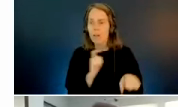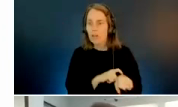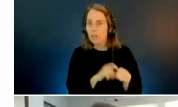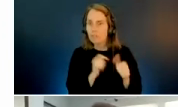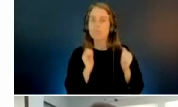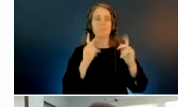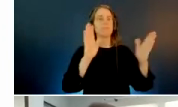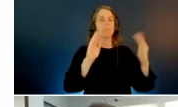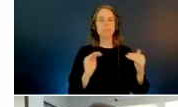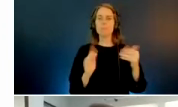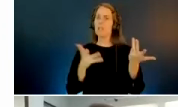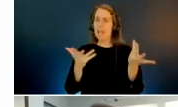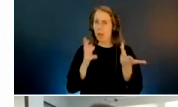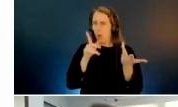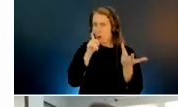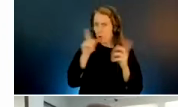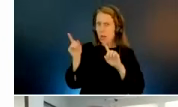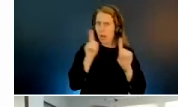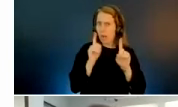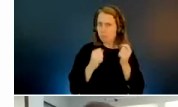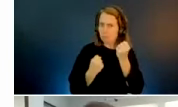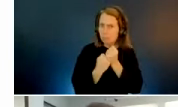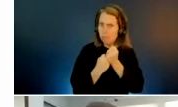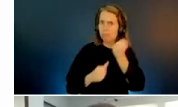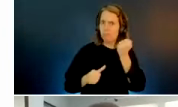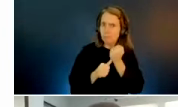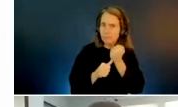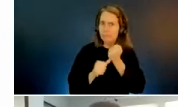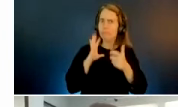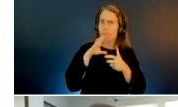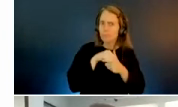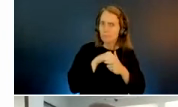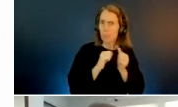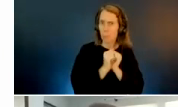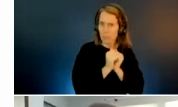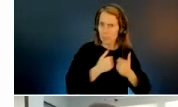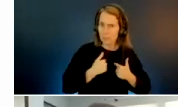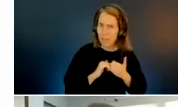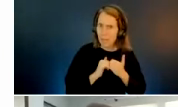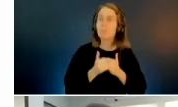when you're voting in person whether that's um curbside or absentee in person or on election day